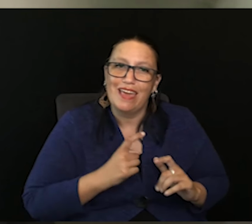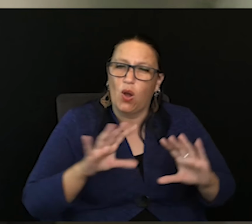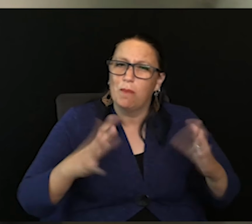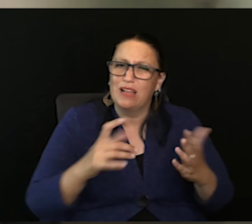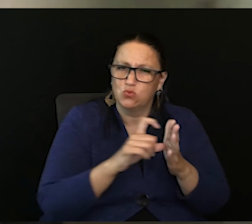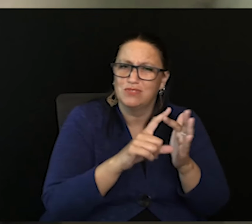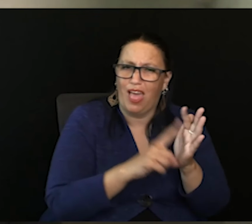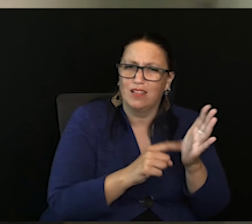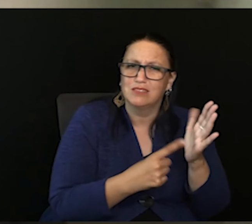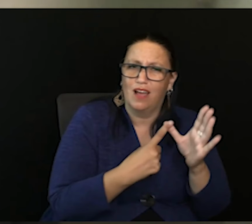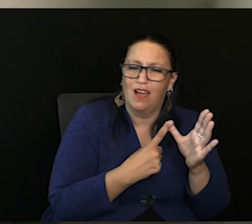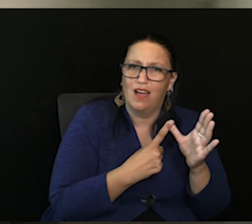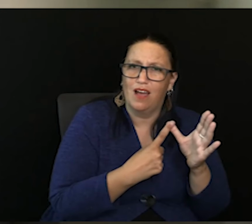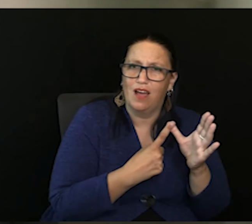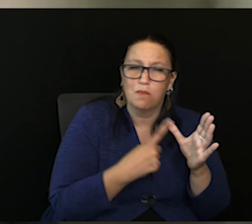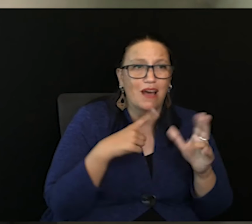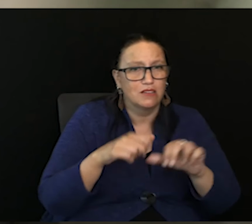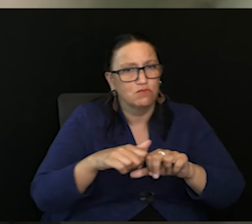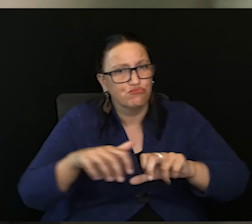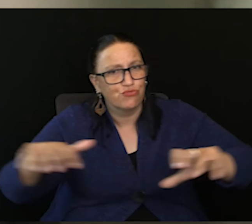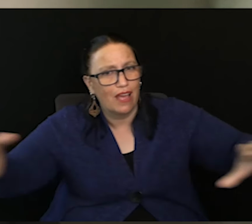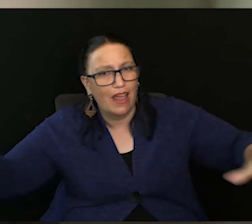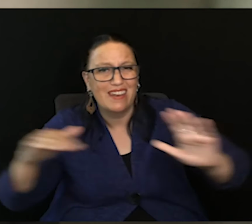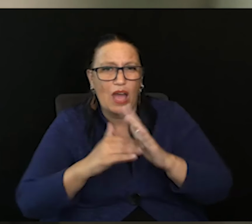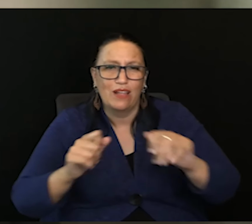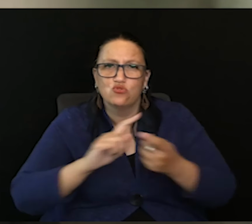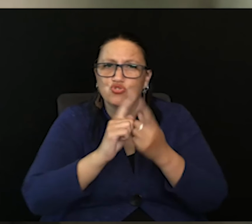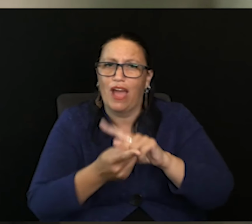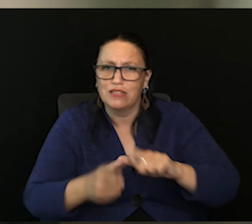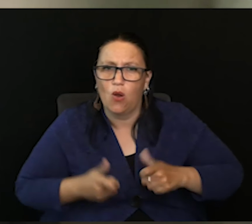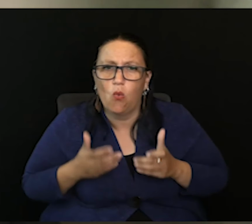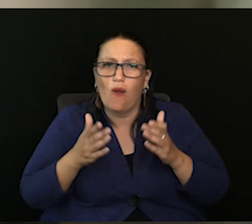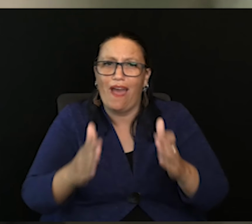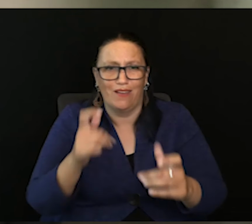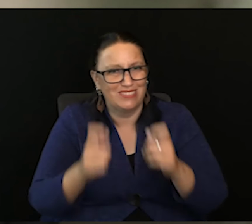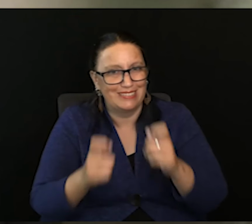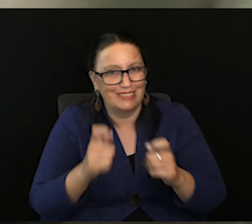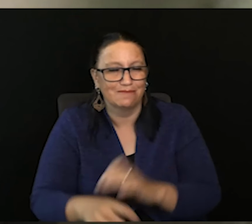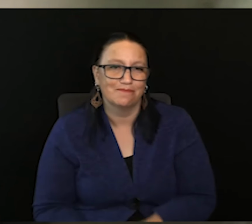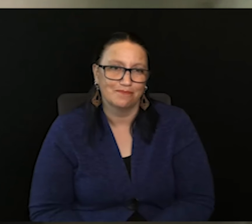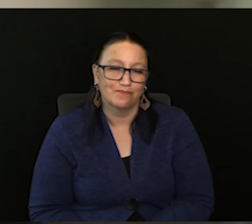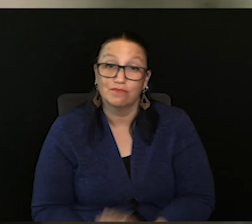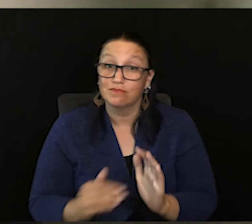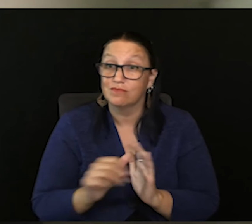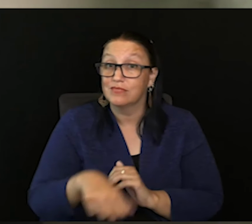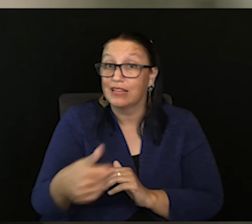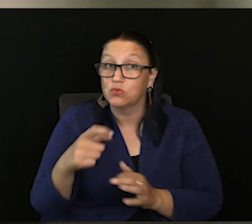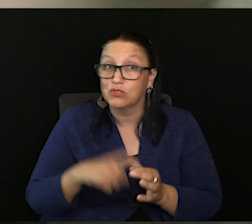we've now moved to a much broader testing regime. And I think over on the right-hand, the (UNKNOWN) in the front, please.